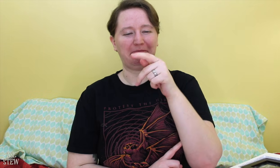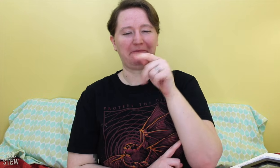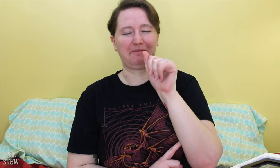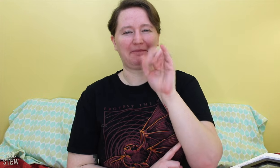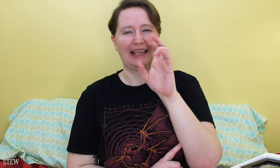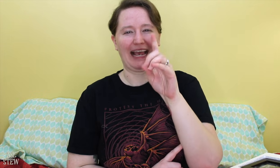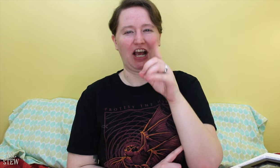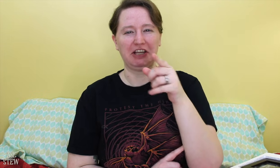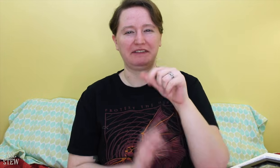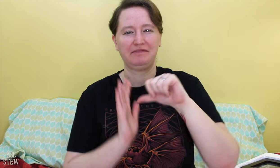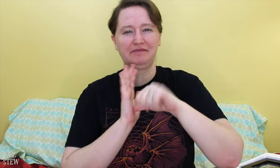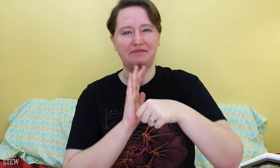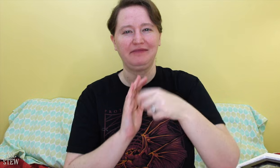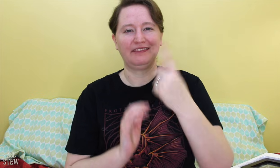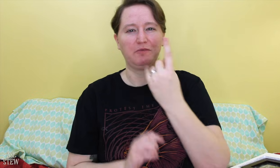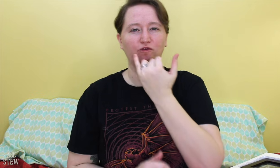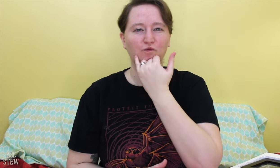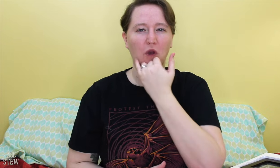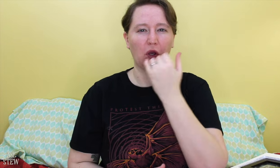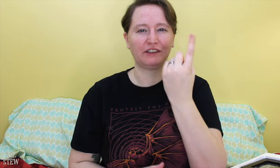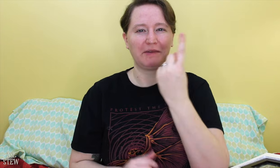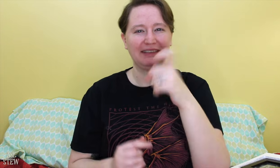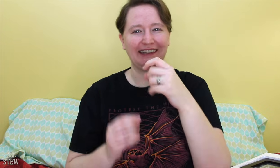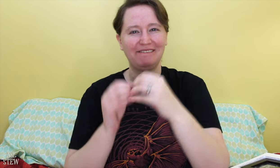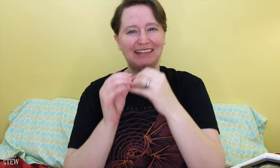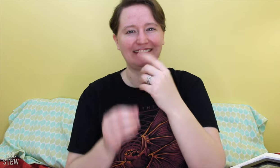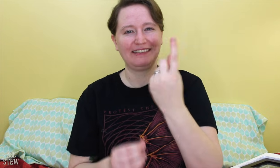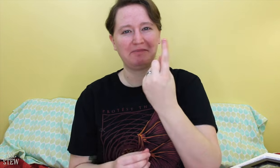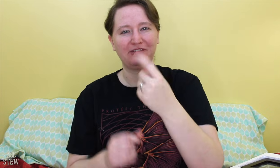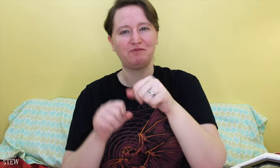don't like that word because of the part that says "impaired". That implies